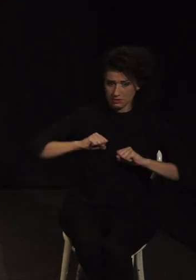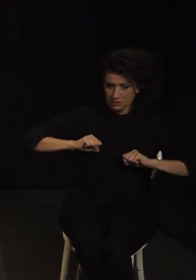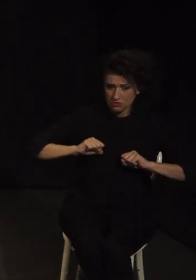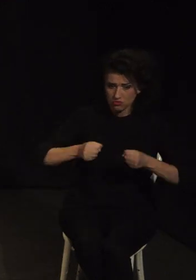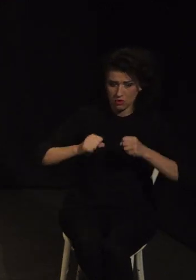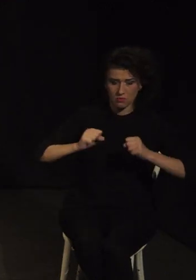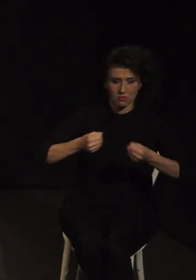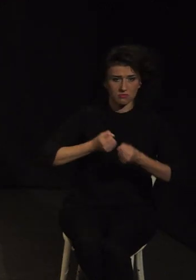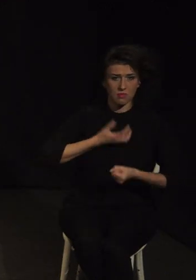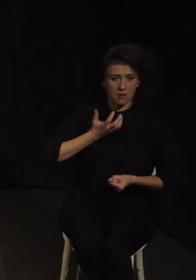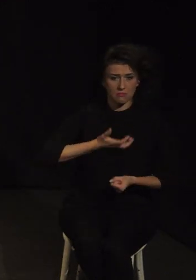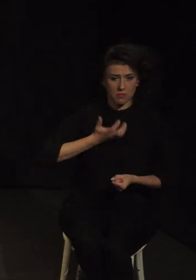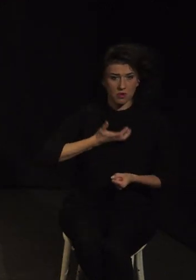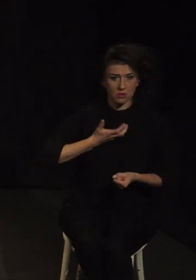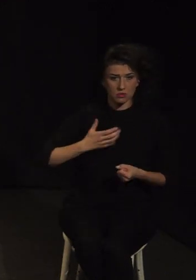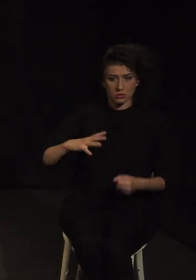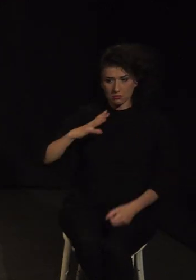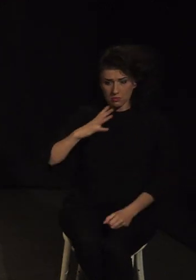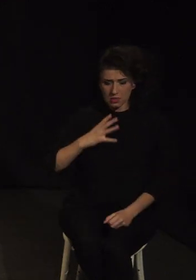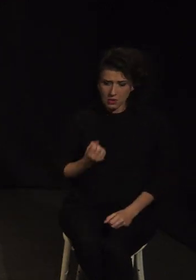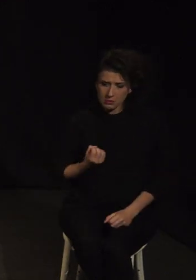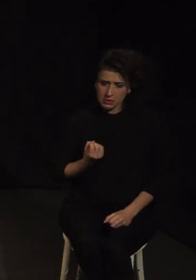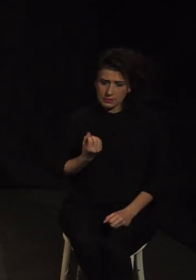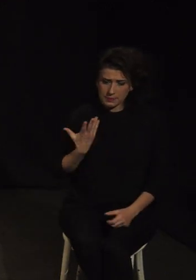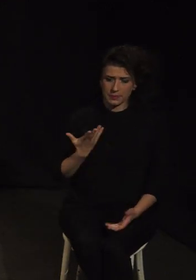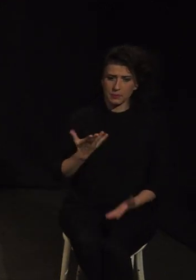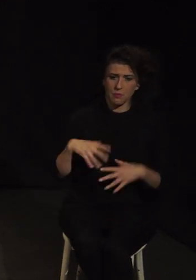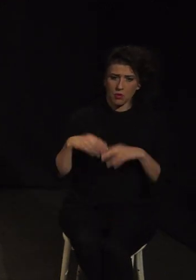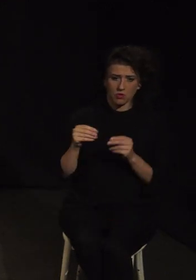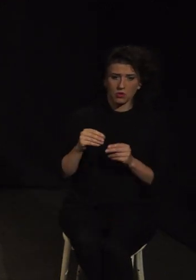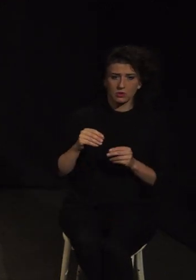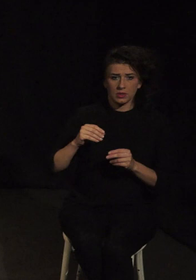because it was born from these emotions.